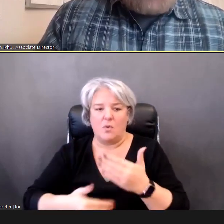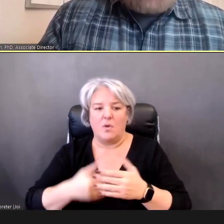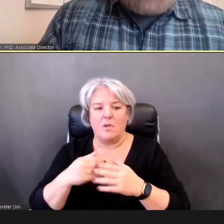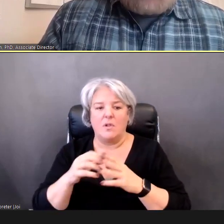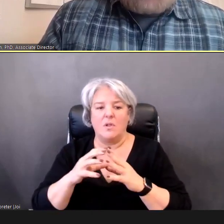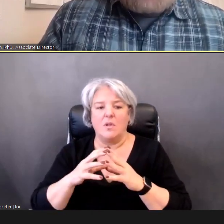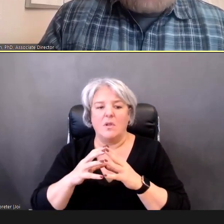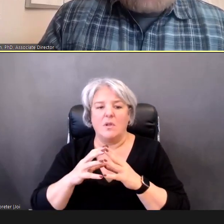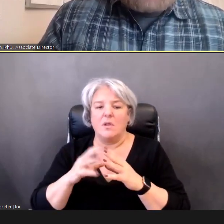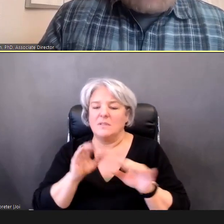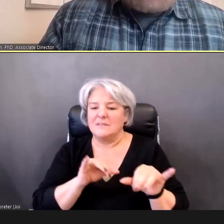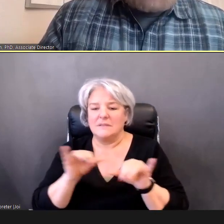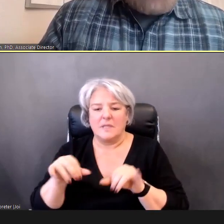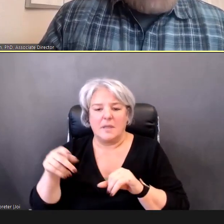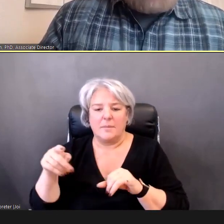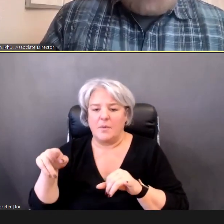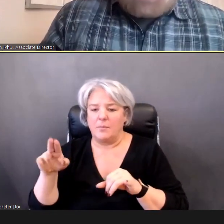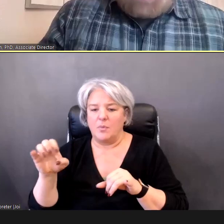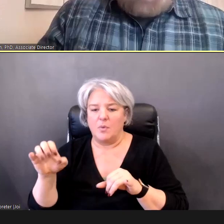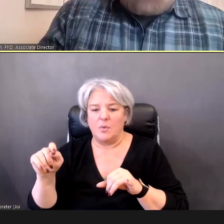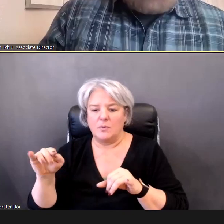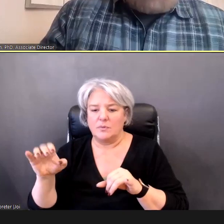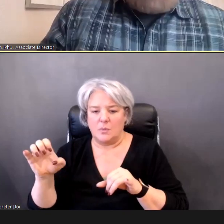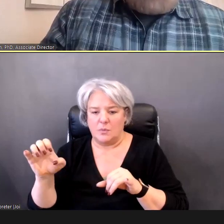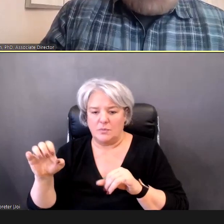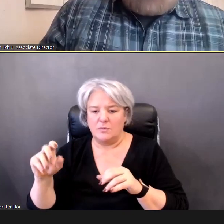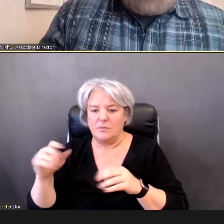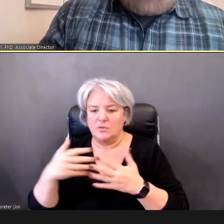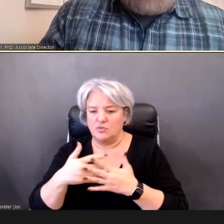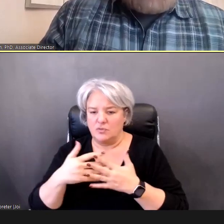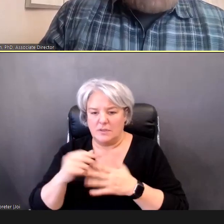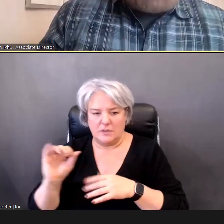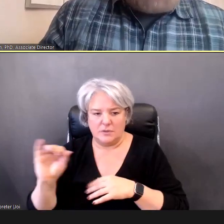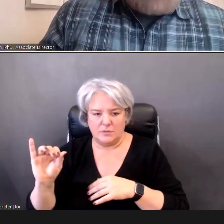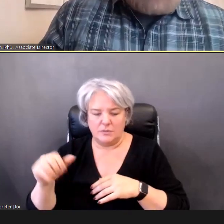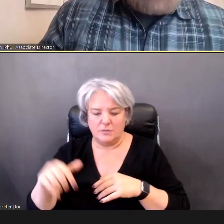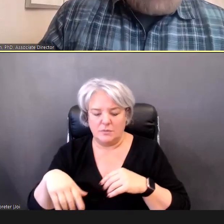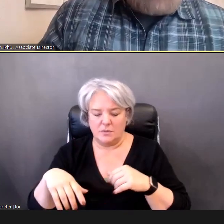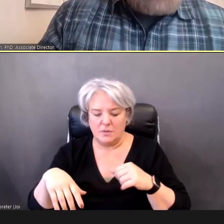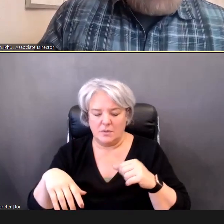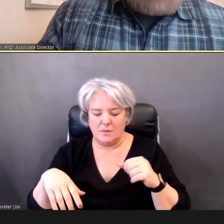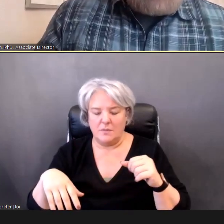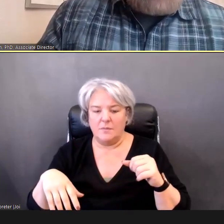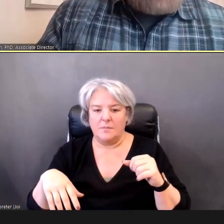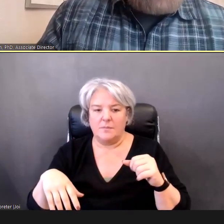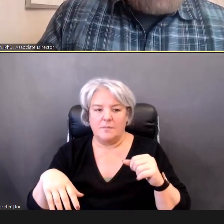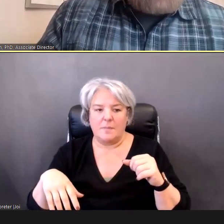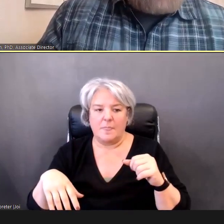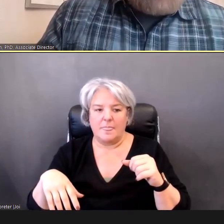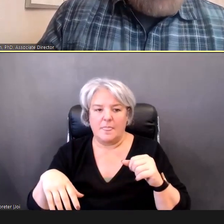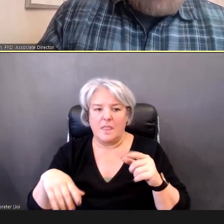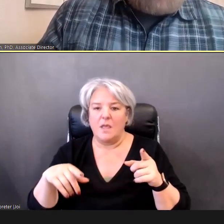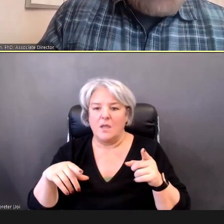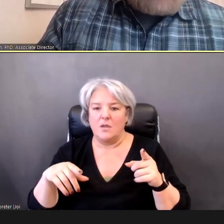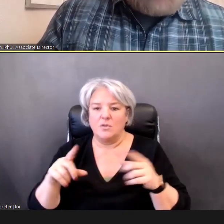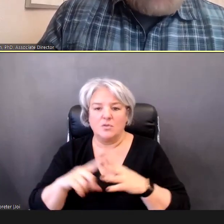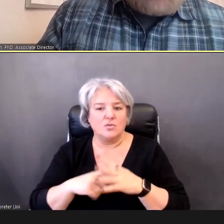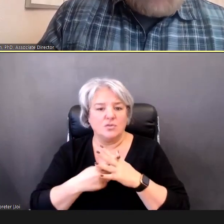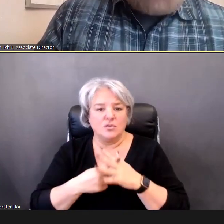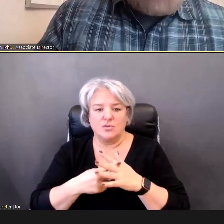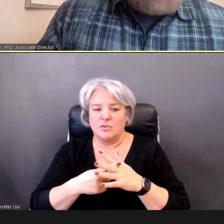screening does as well you